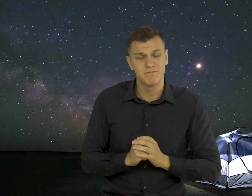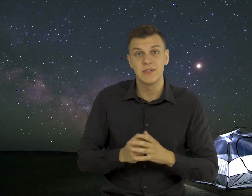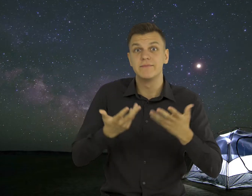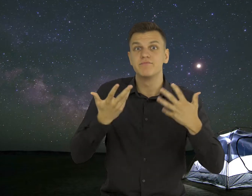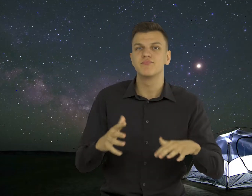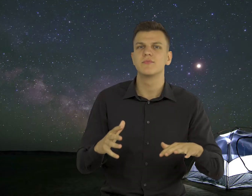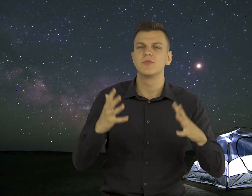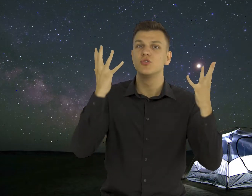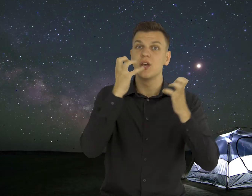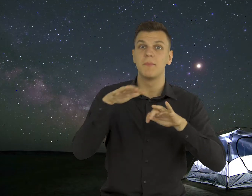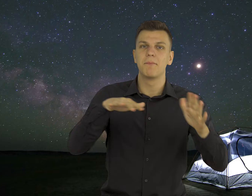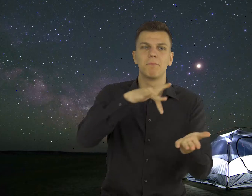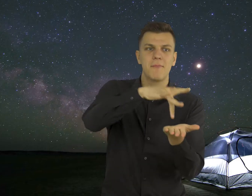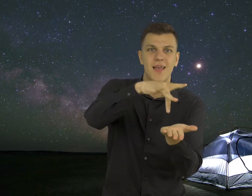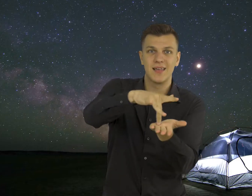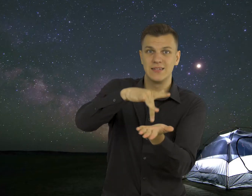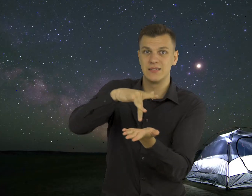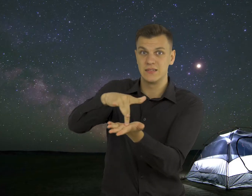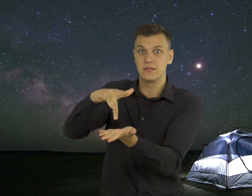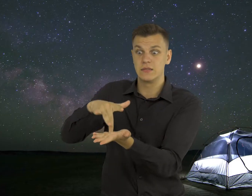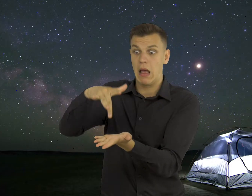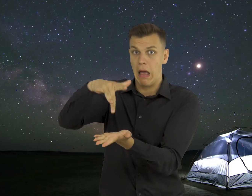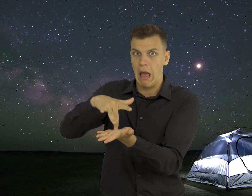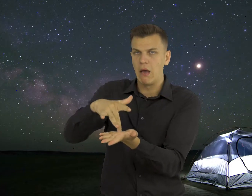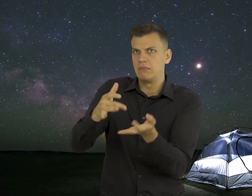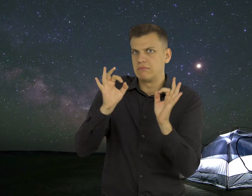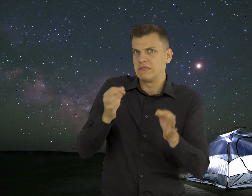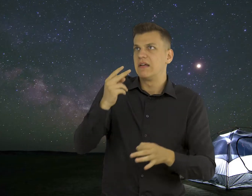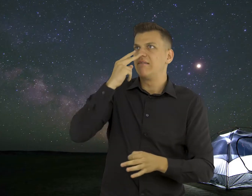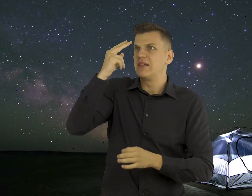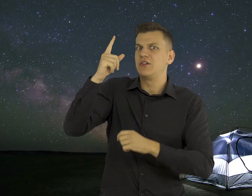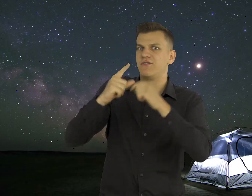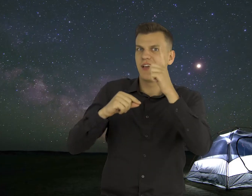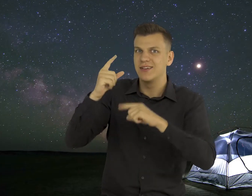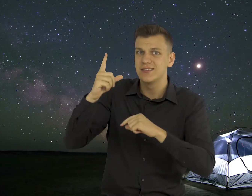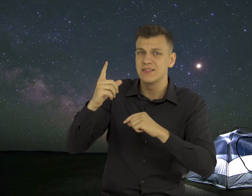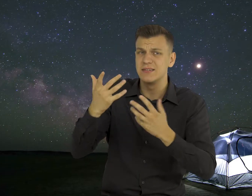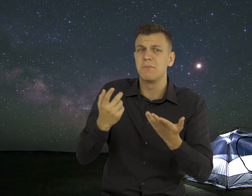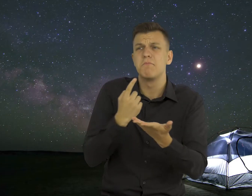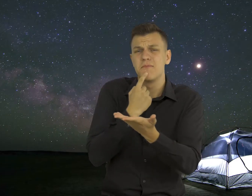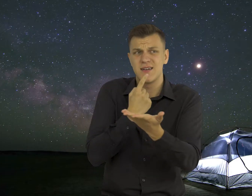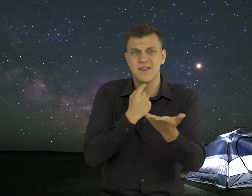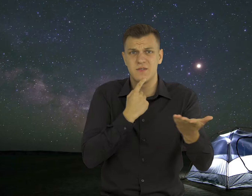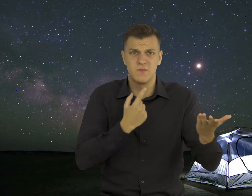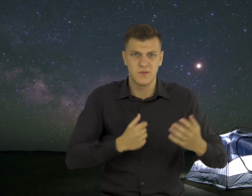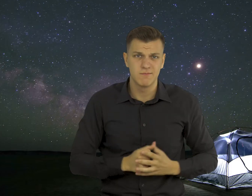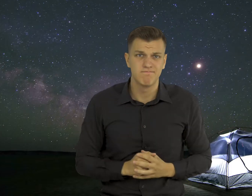There are fewer and fewer places that are really dark, free from artificial light.